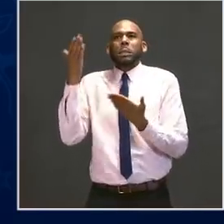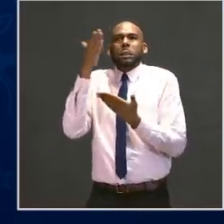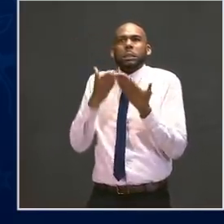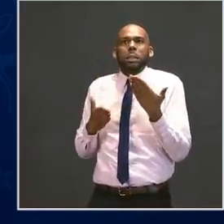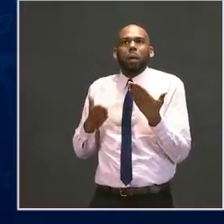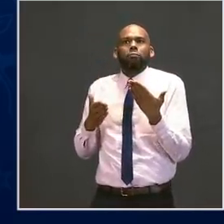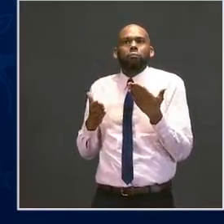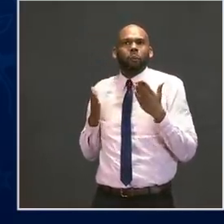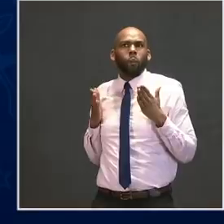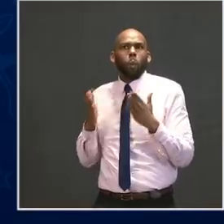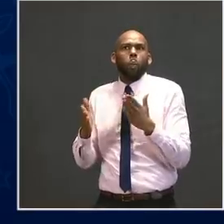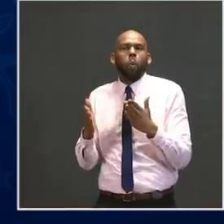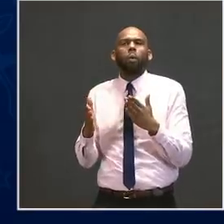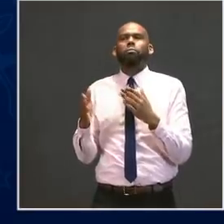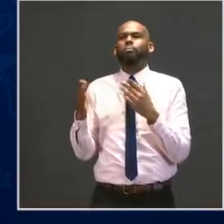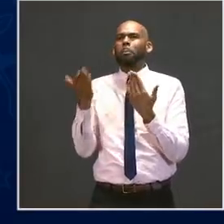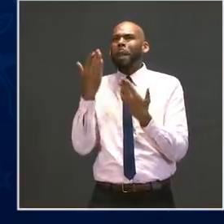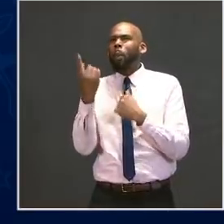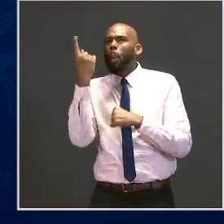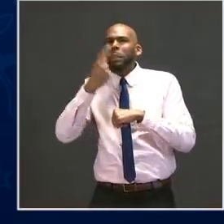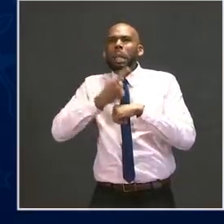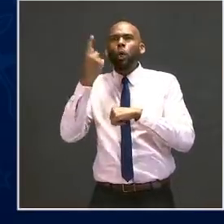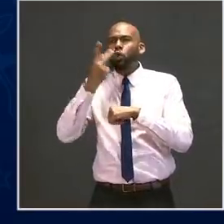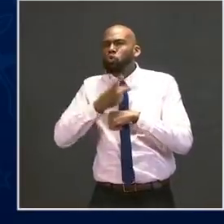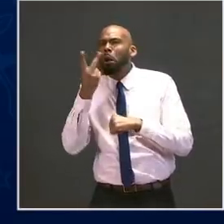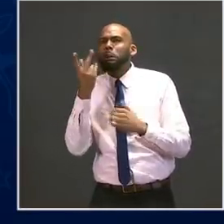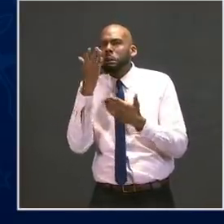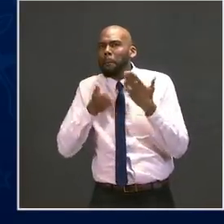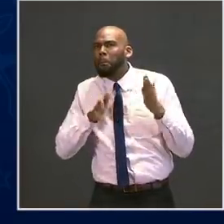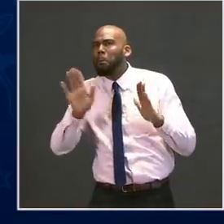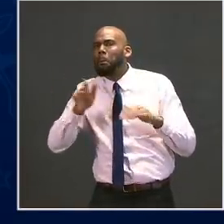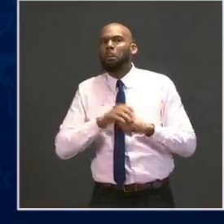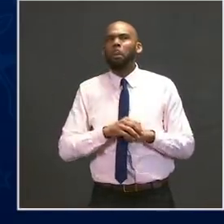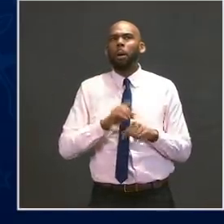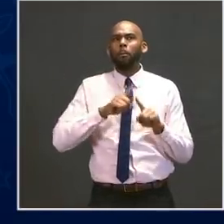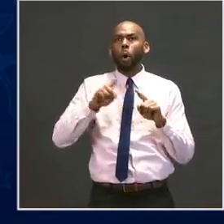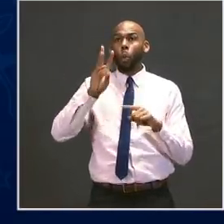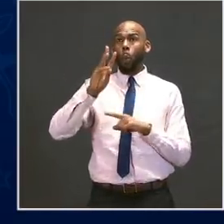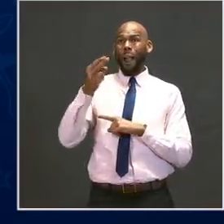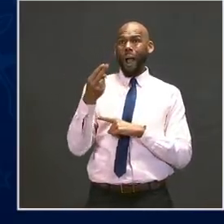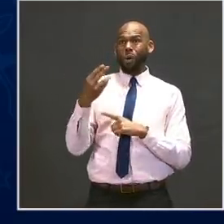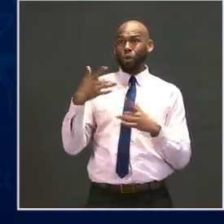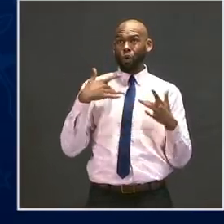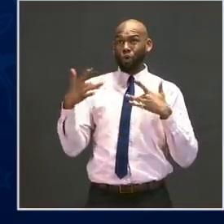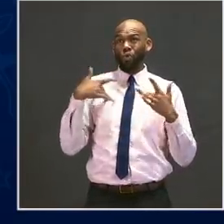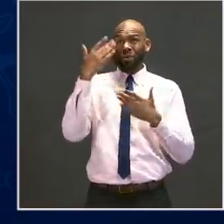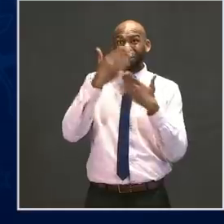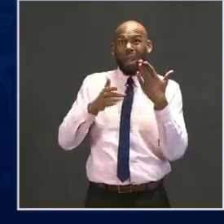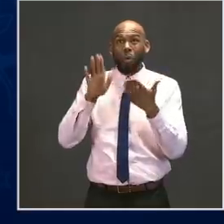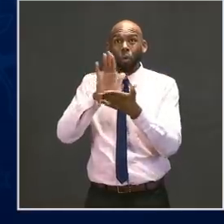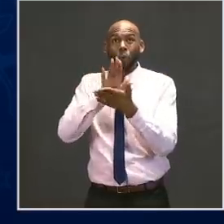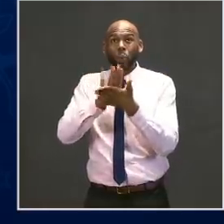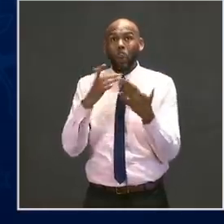even if it's just for a day or two. So is the President or the White House concerned that some of those schools right now are open